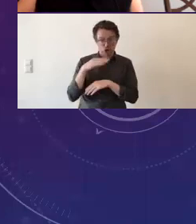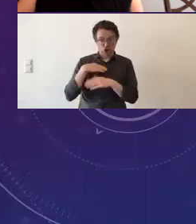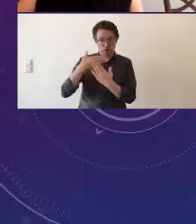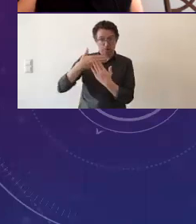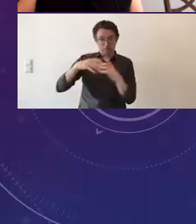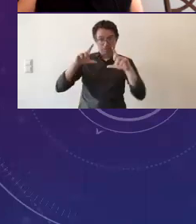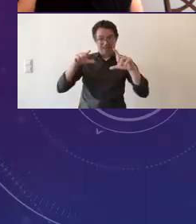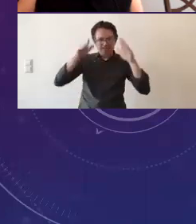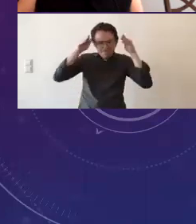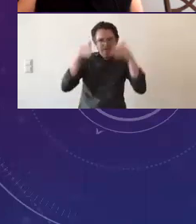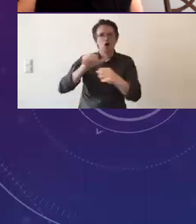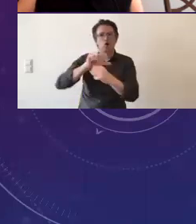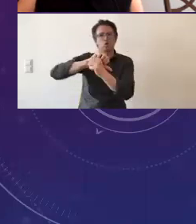you